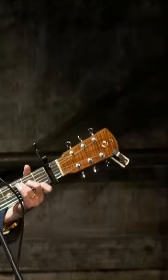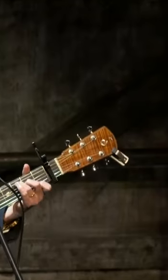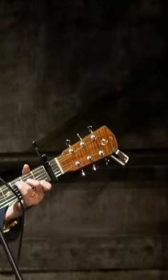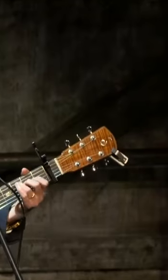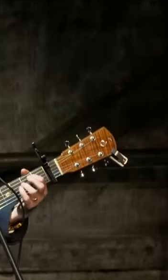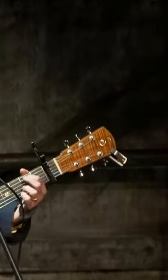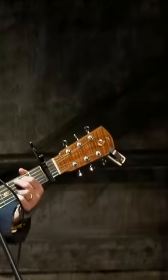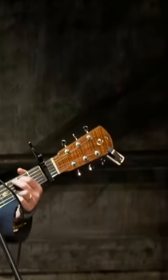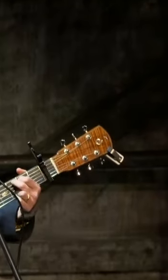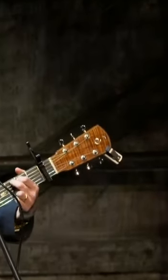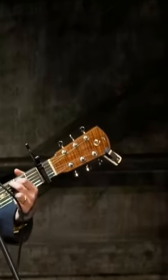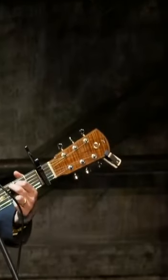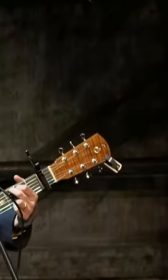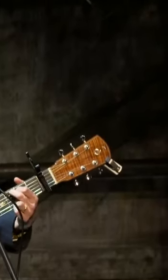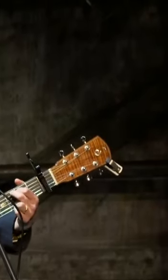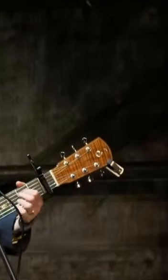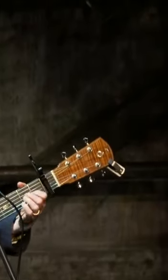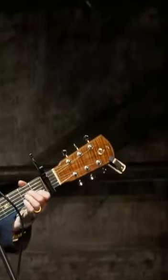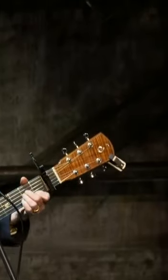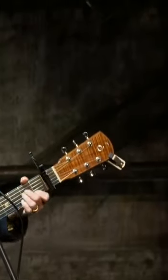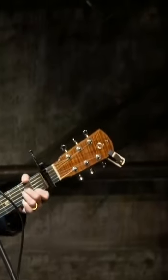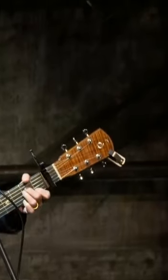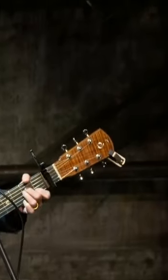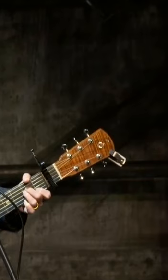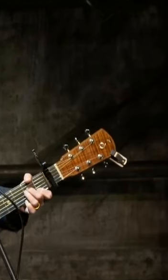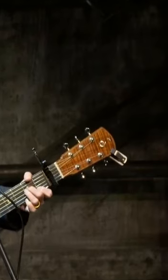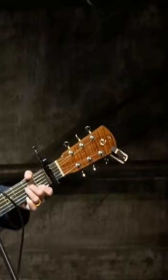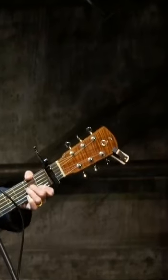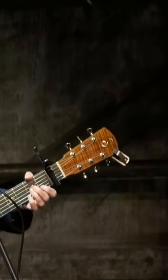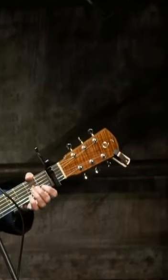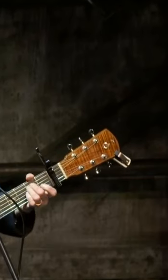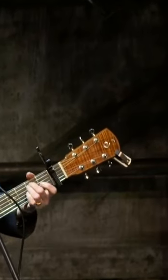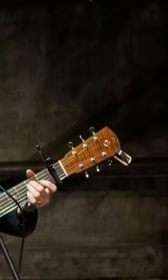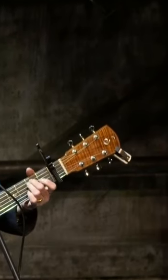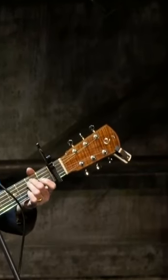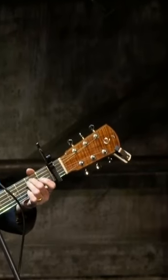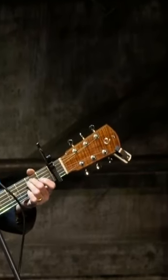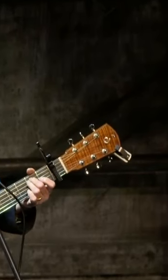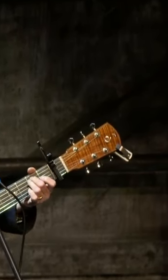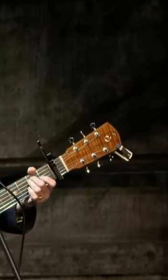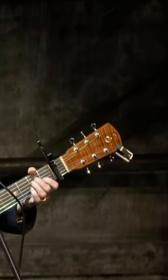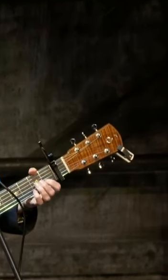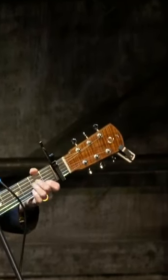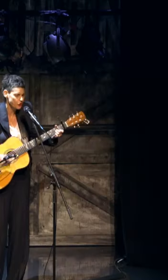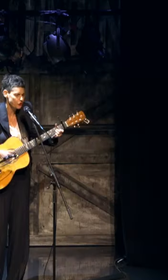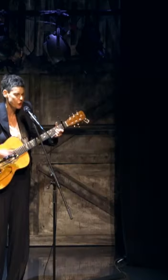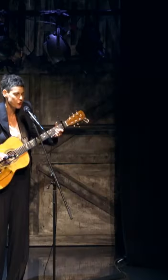(SING) # Blow the horn, blow the horn # Give a voice to all the mournful souls